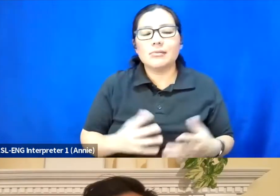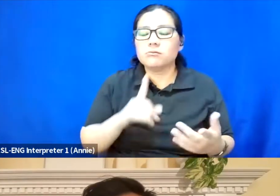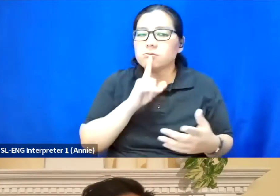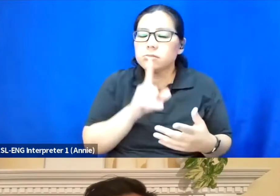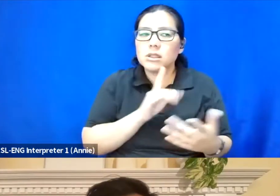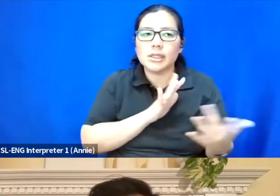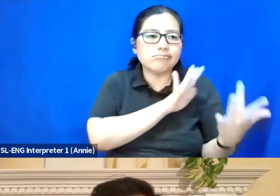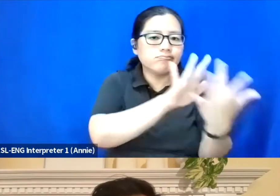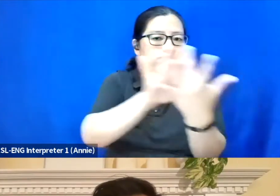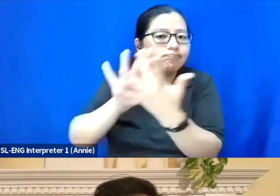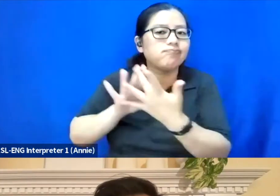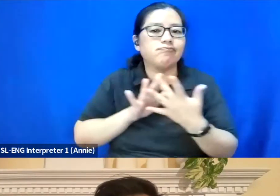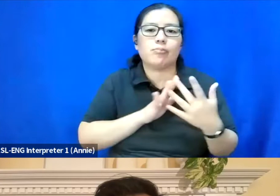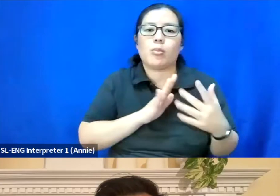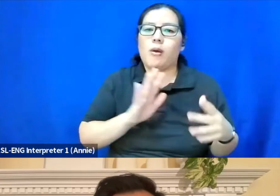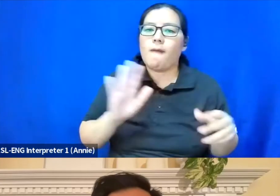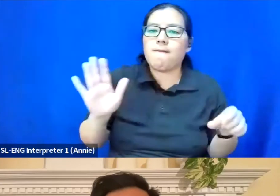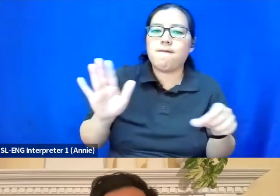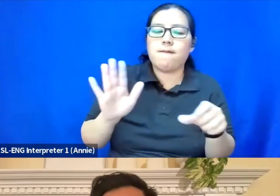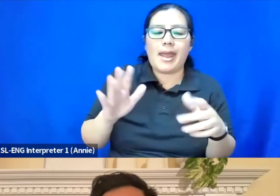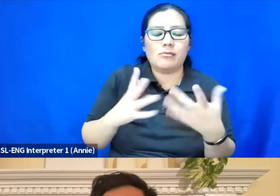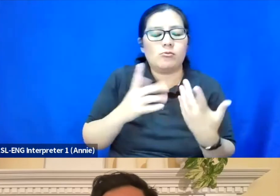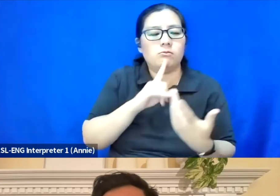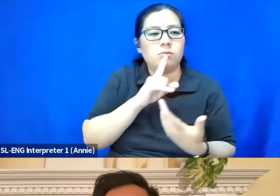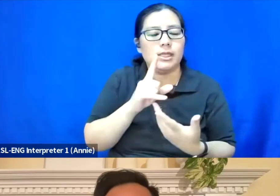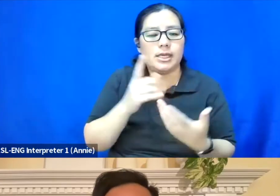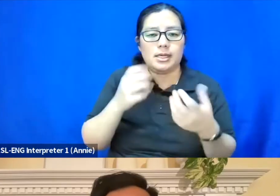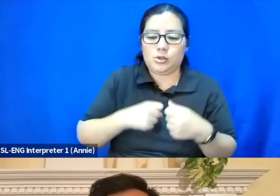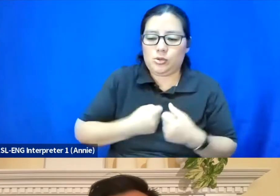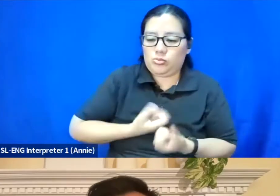So "The Collective Schizophrenias" is very much about my life